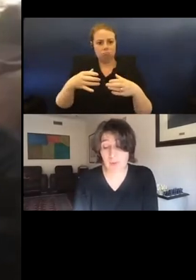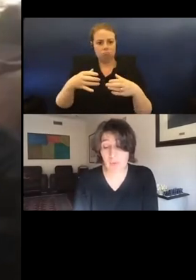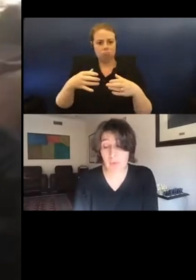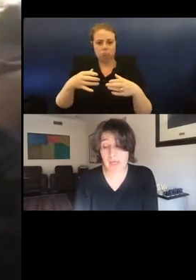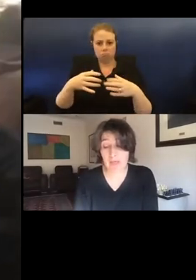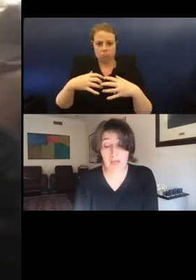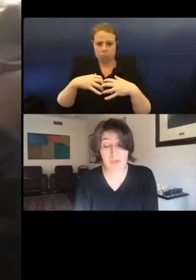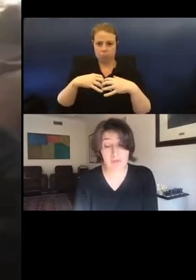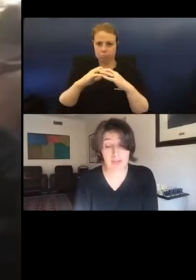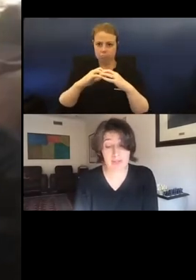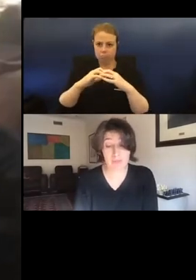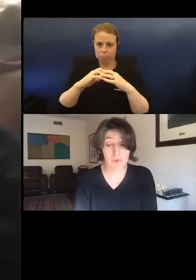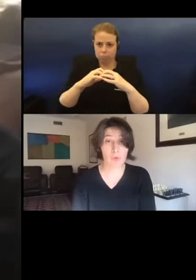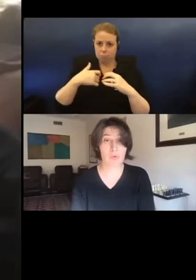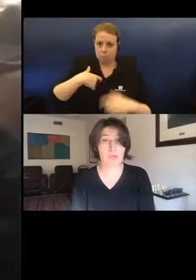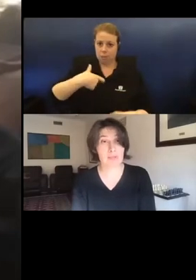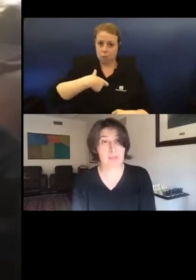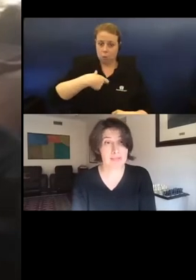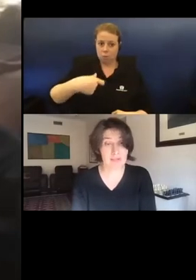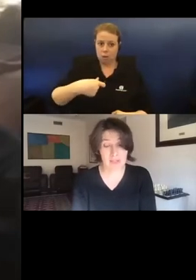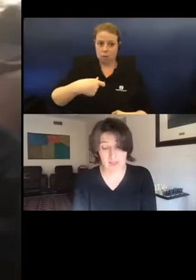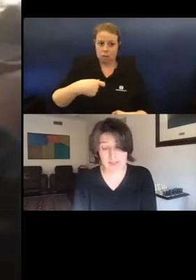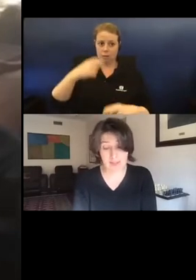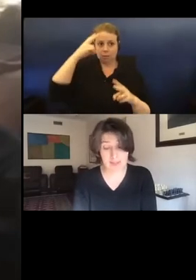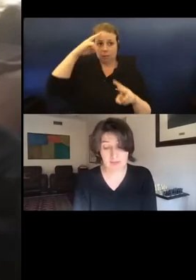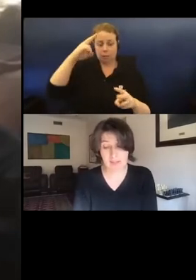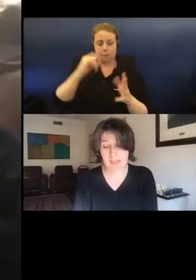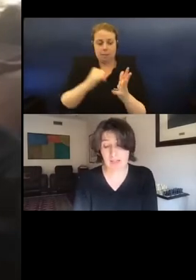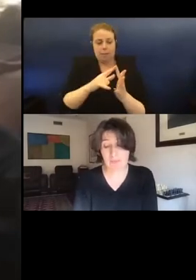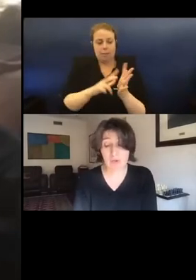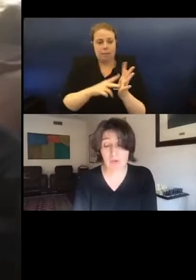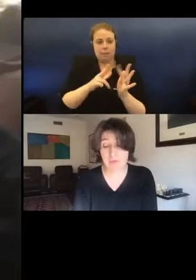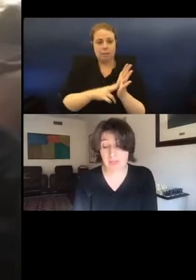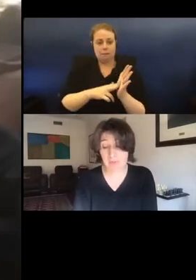where i was invited it was called seven artist collective and they gave me confidence with this